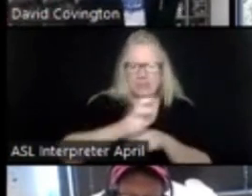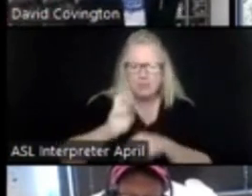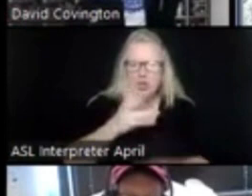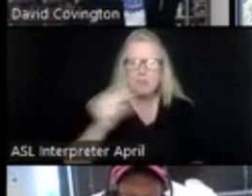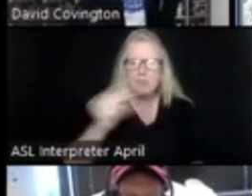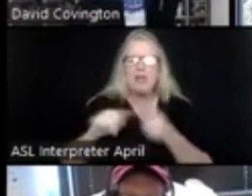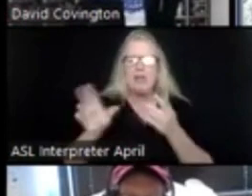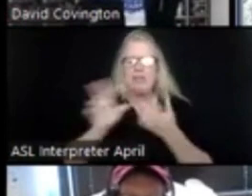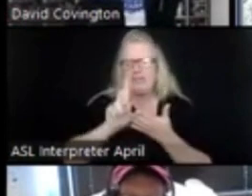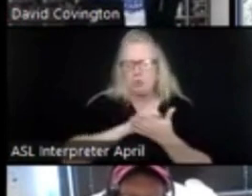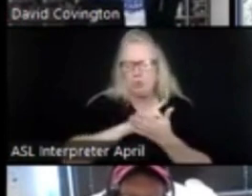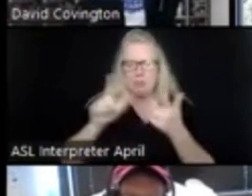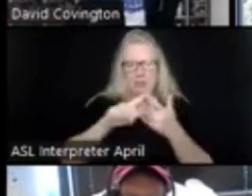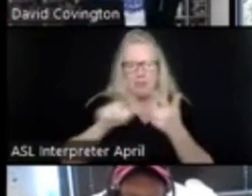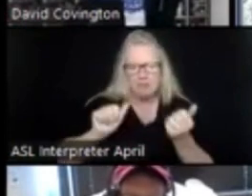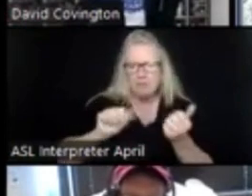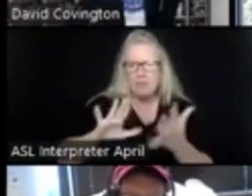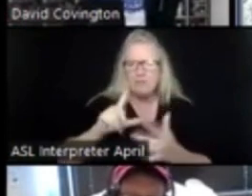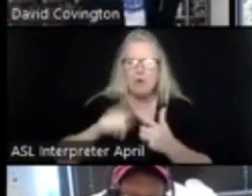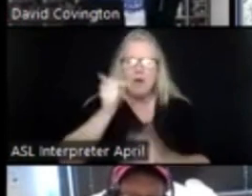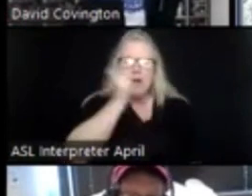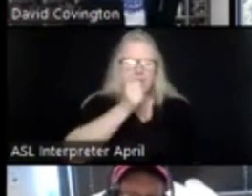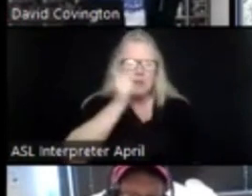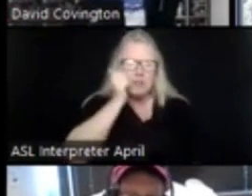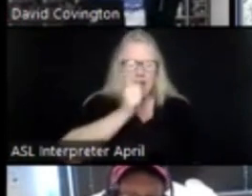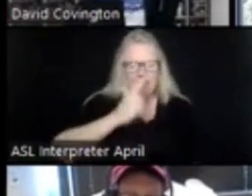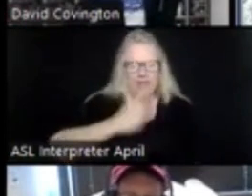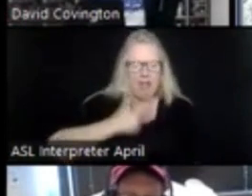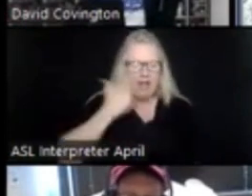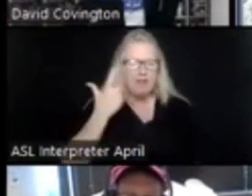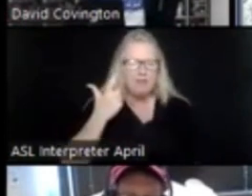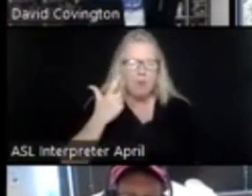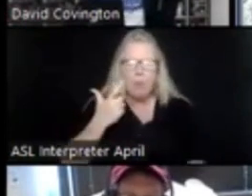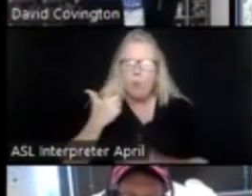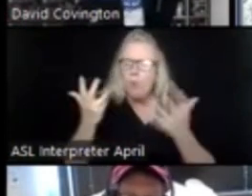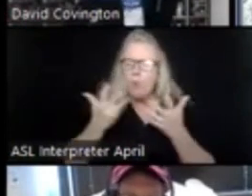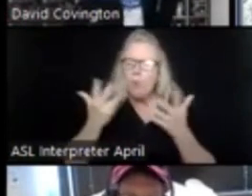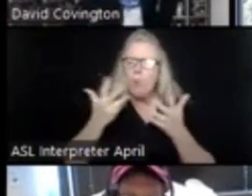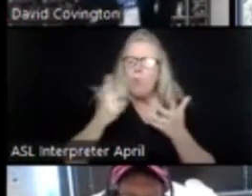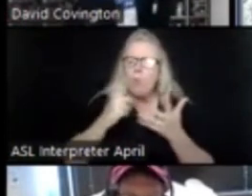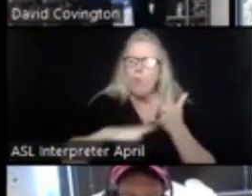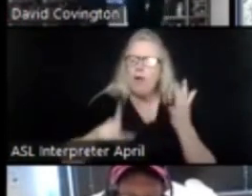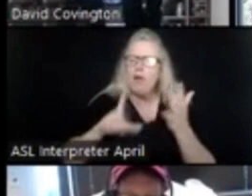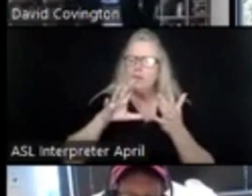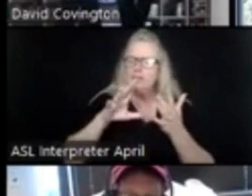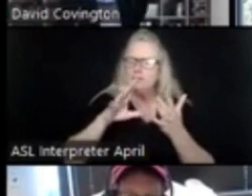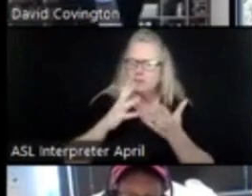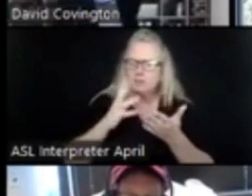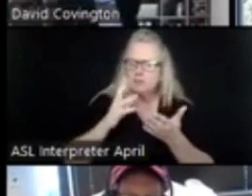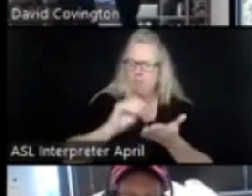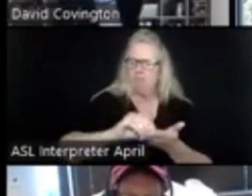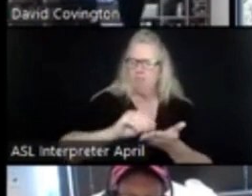(READING QUESTION ON SCREEN) WHAT DID THE RECORD OF CONDITIONS FACED BY